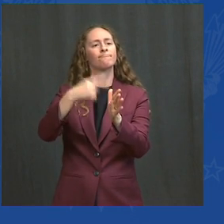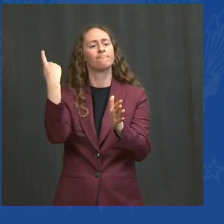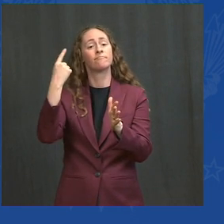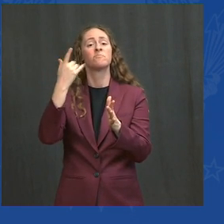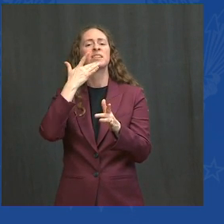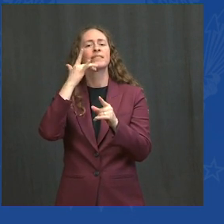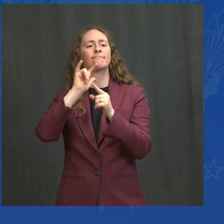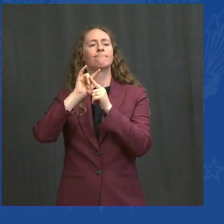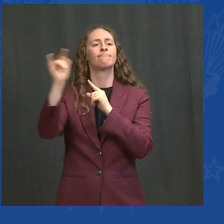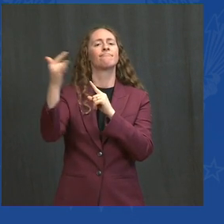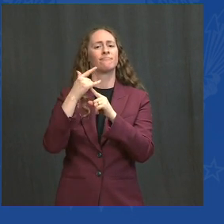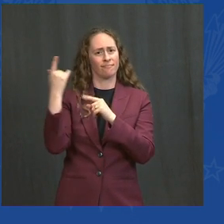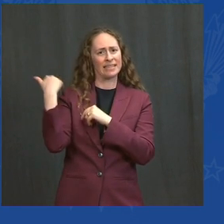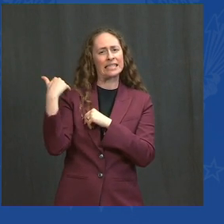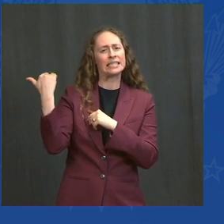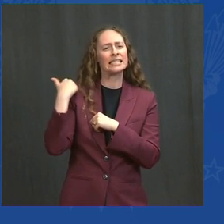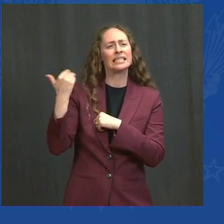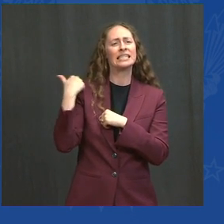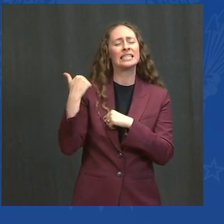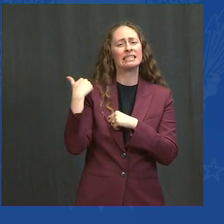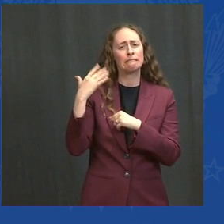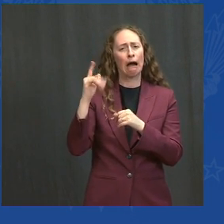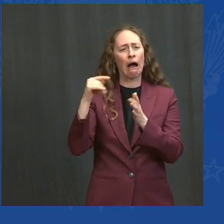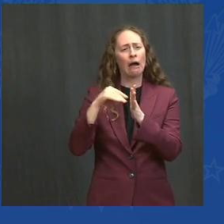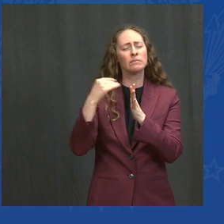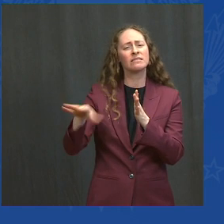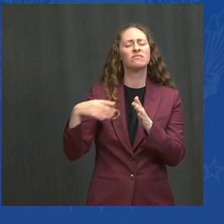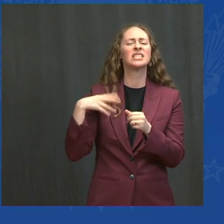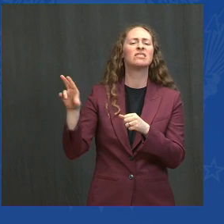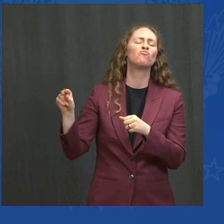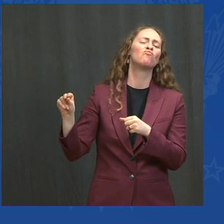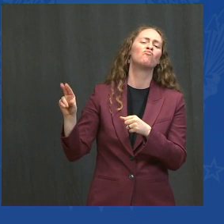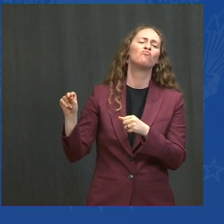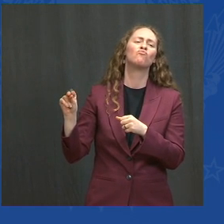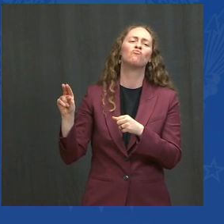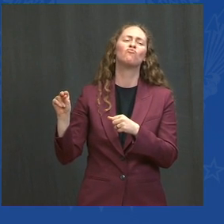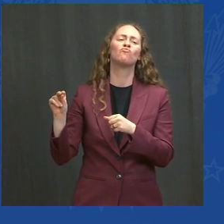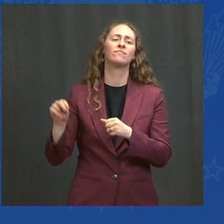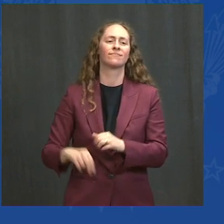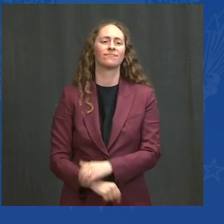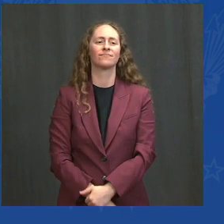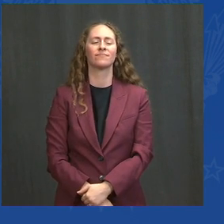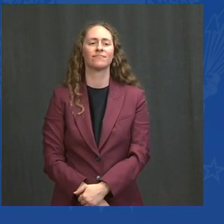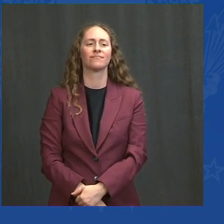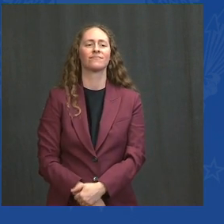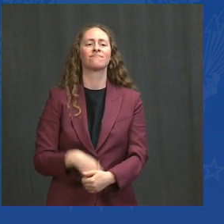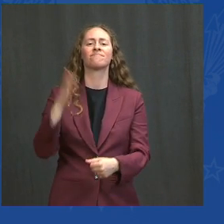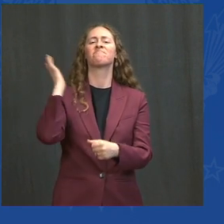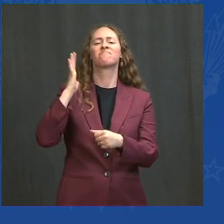And that cost a lot of money, so I would go home on Fridays, you know, because my mom was passing away.